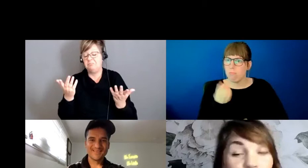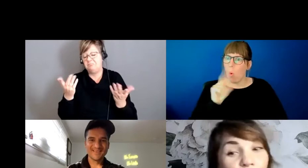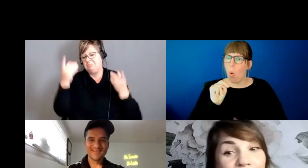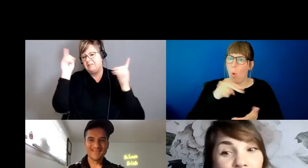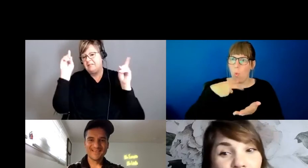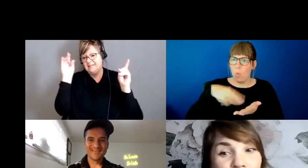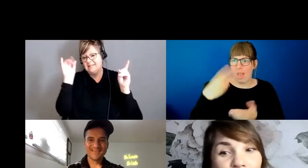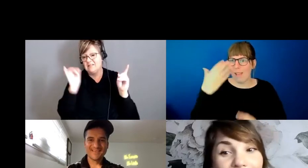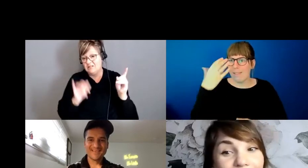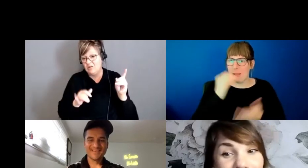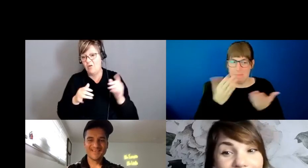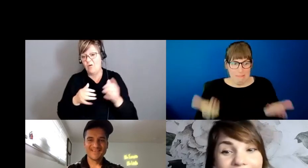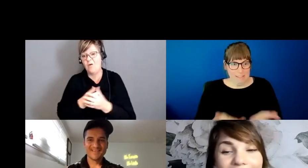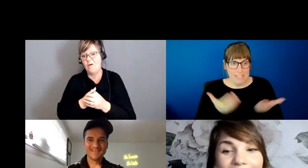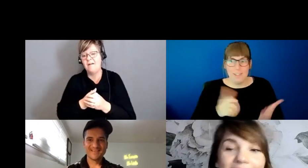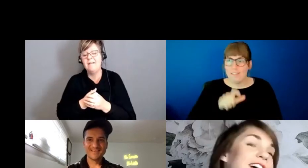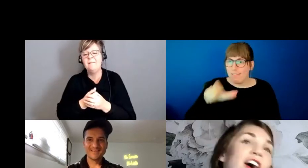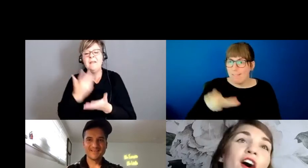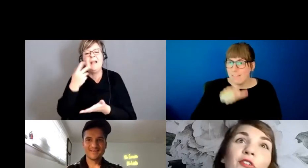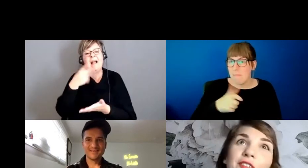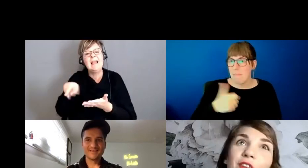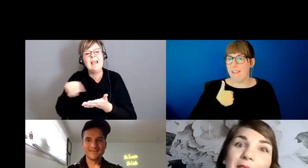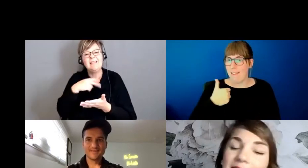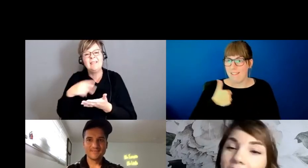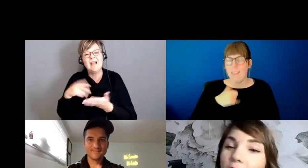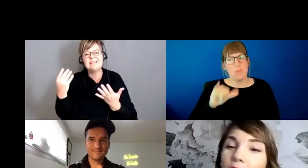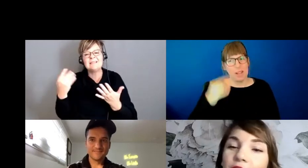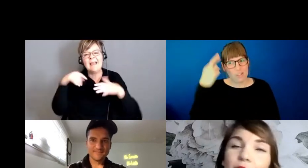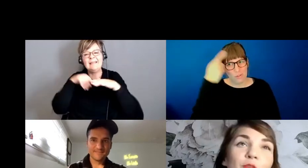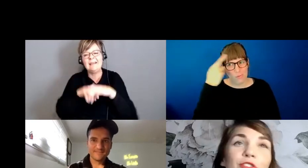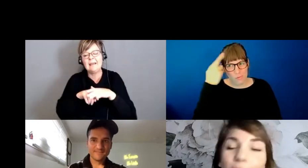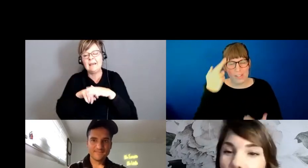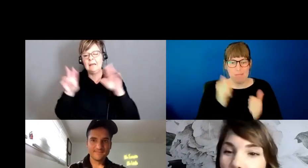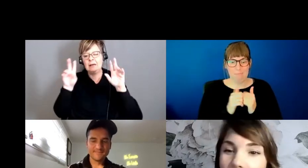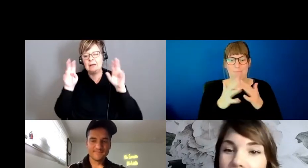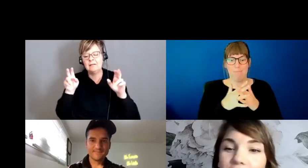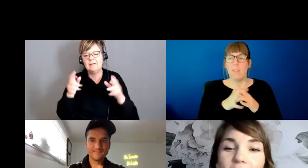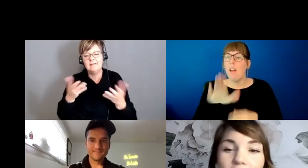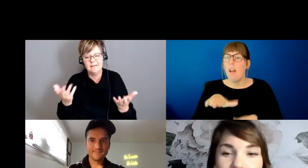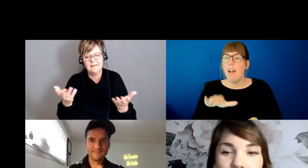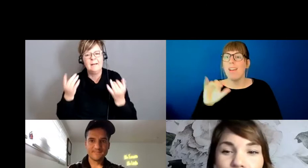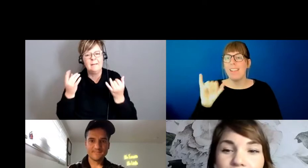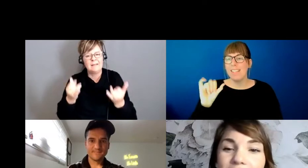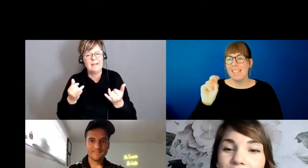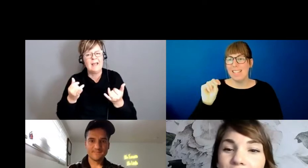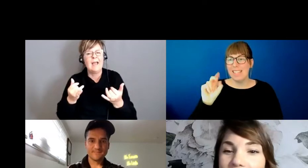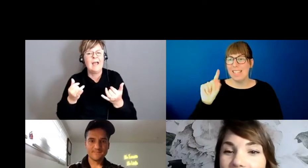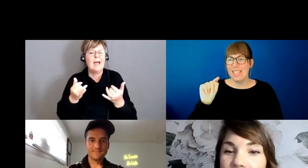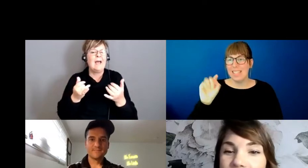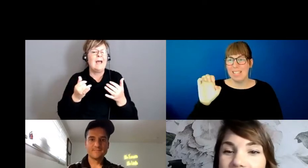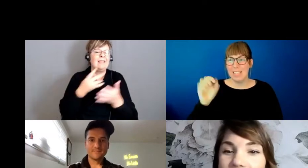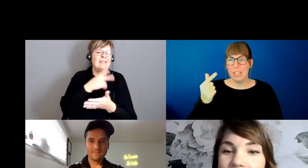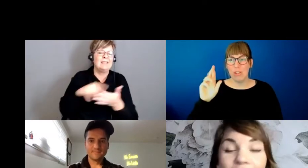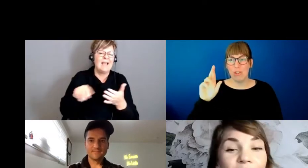CANADA. THAT'S HOW IT STARTED. NOW, A FEW WORDS AND INTEGRATED DANCE. WE TALK MORE AND